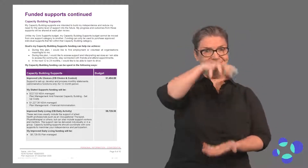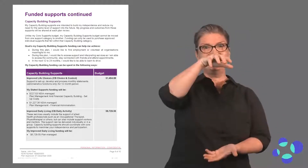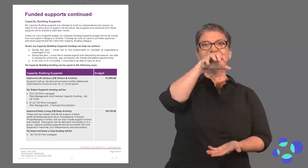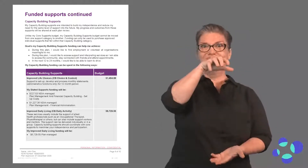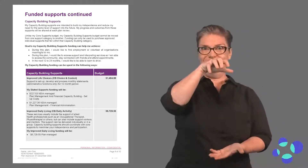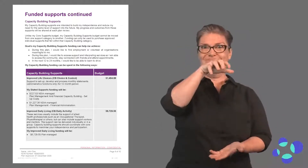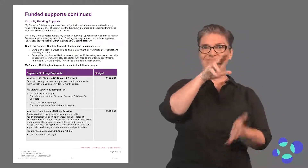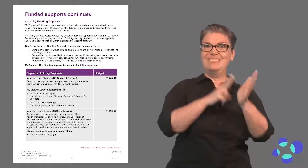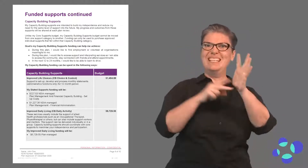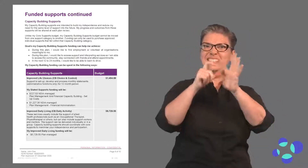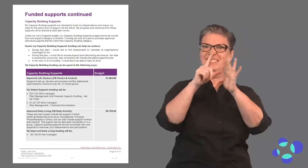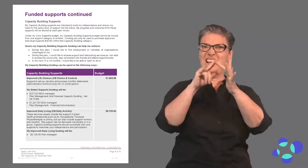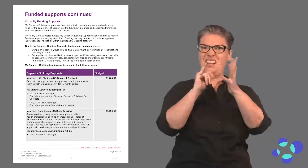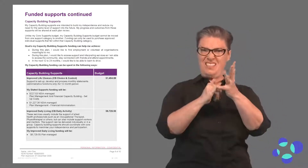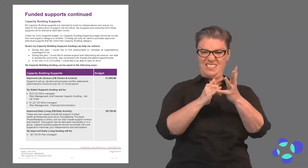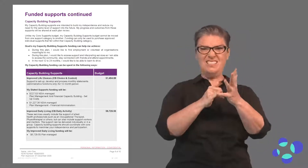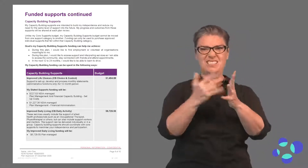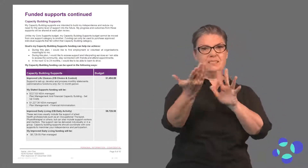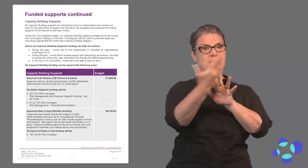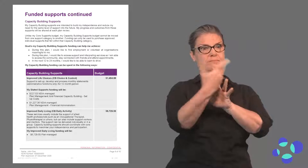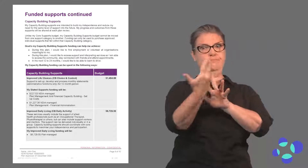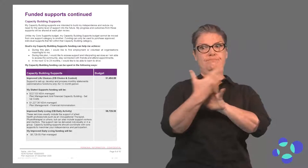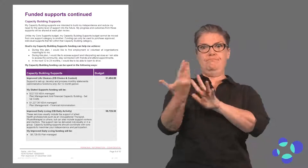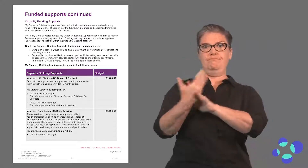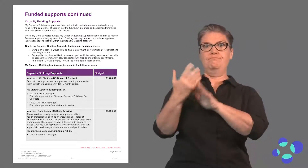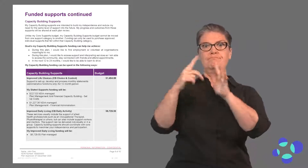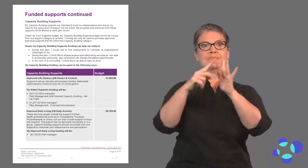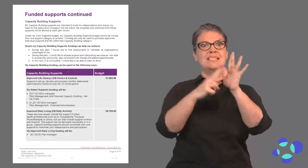who looks after the total amount of your funding in your NDIS plan.